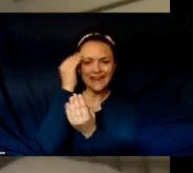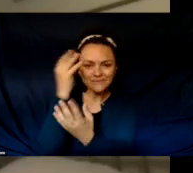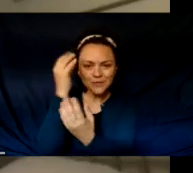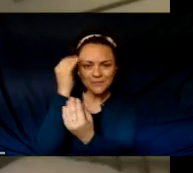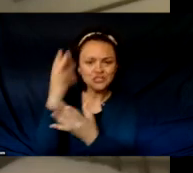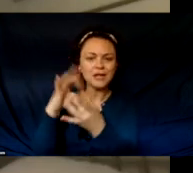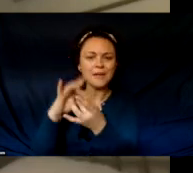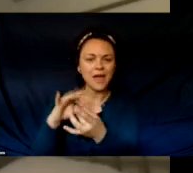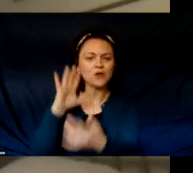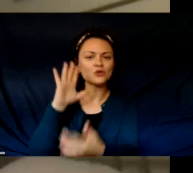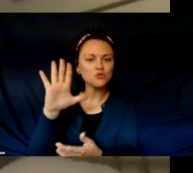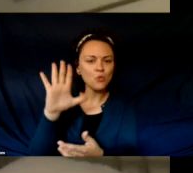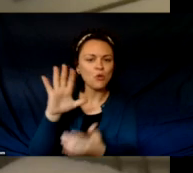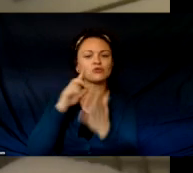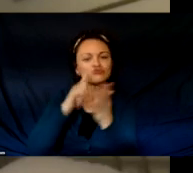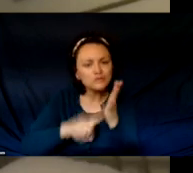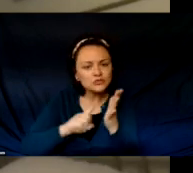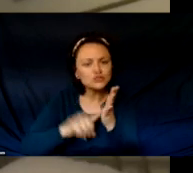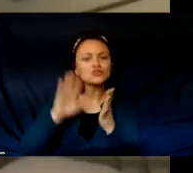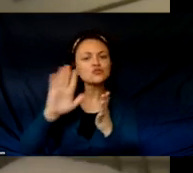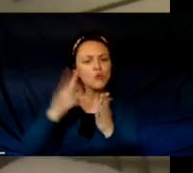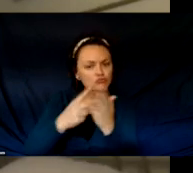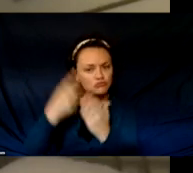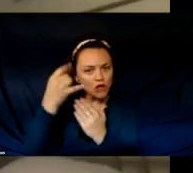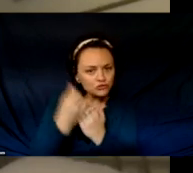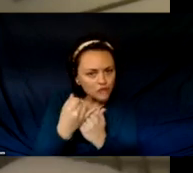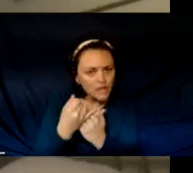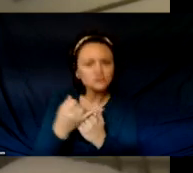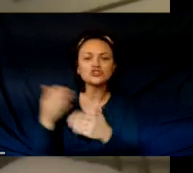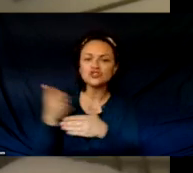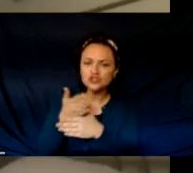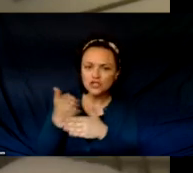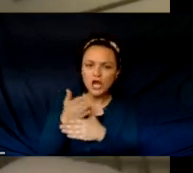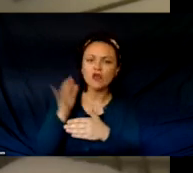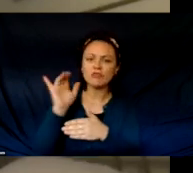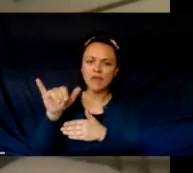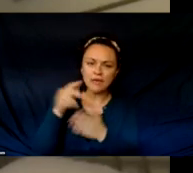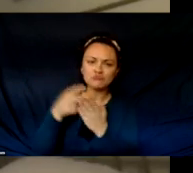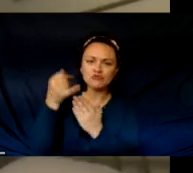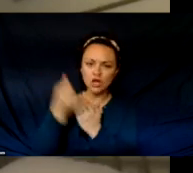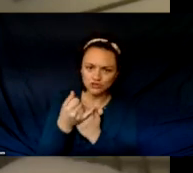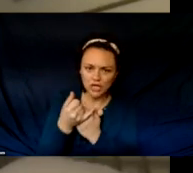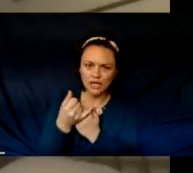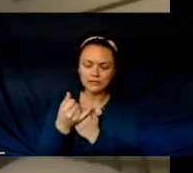Can share with them your project in the ways that you are meaningfully,